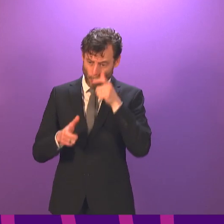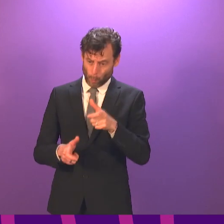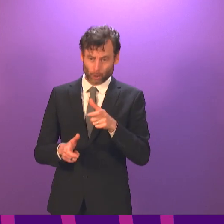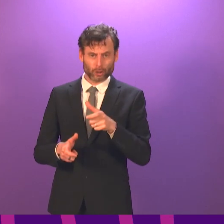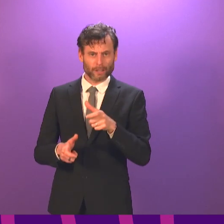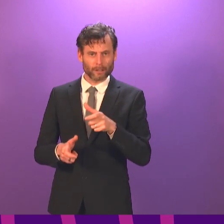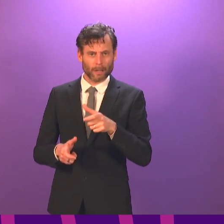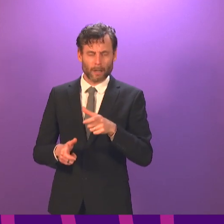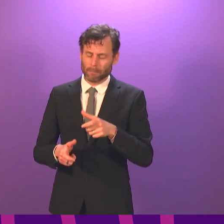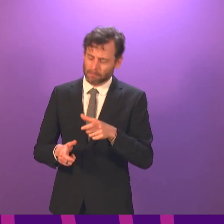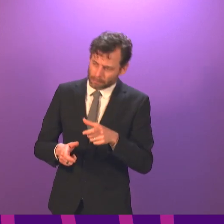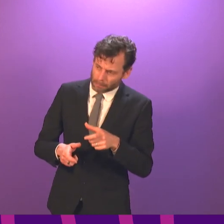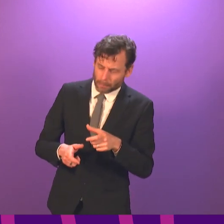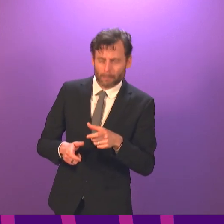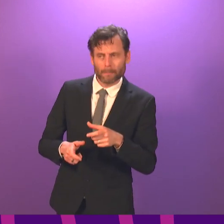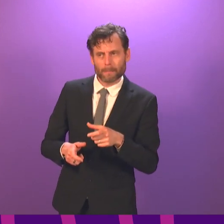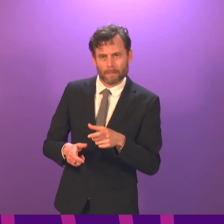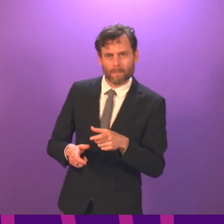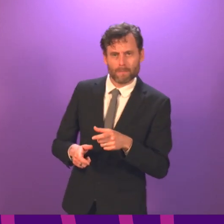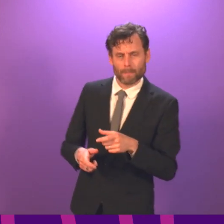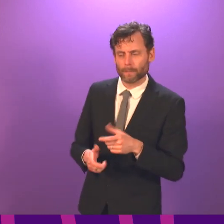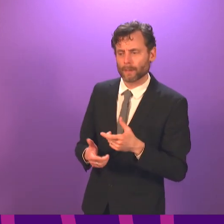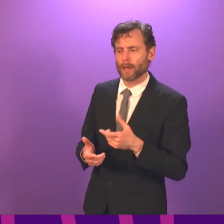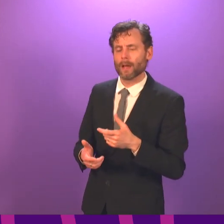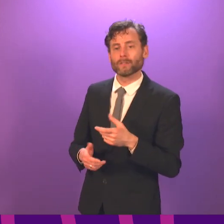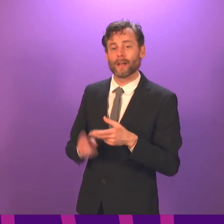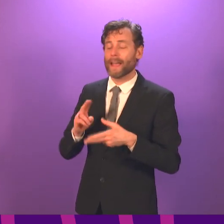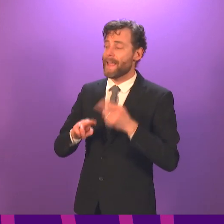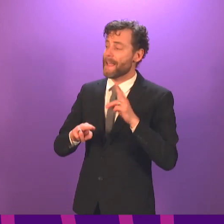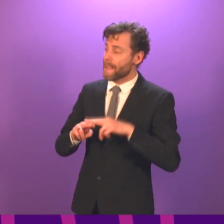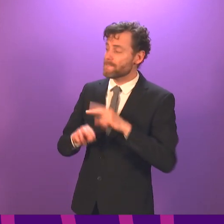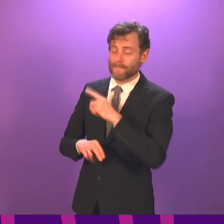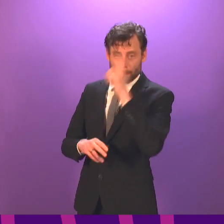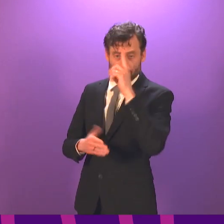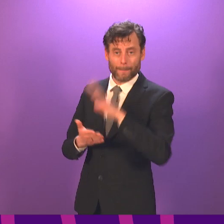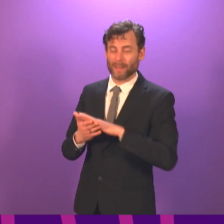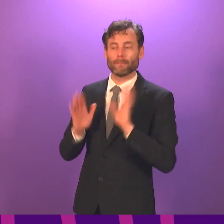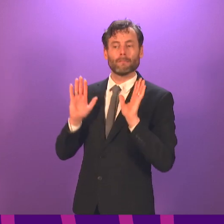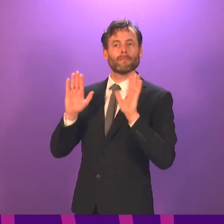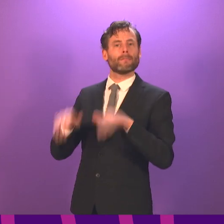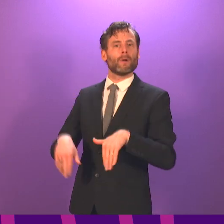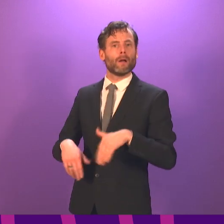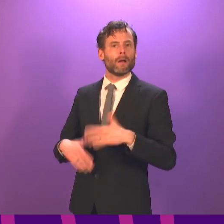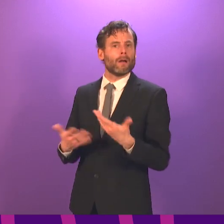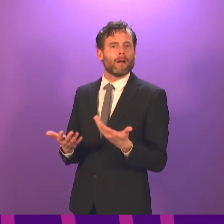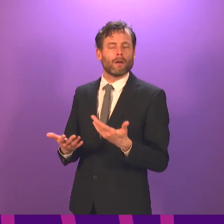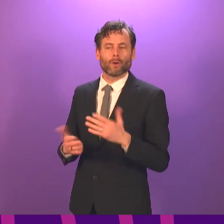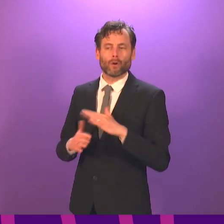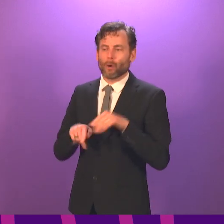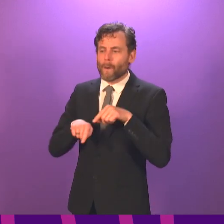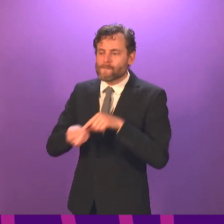about what prisoners who had been released were doing. I will ask the justice secretary